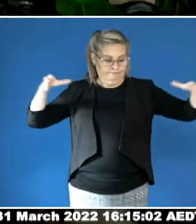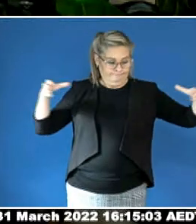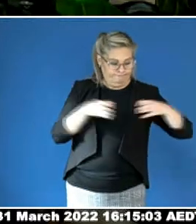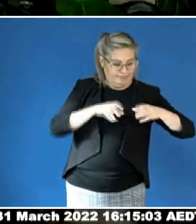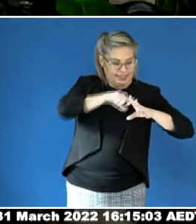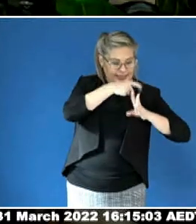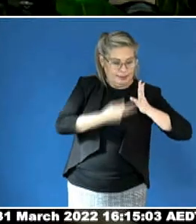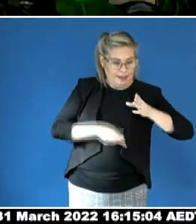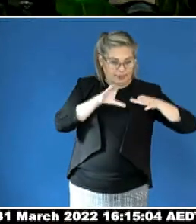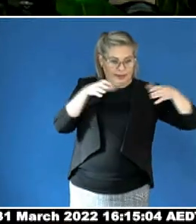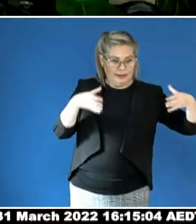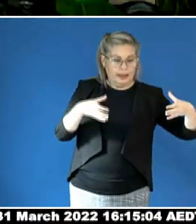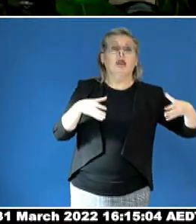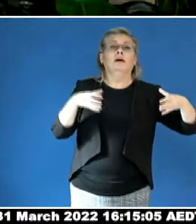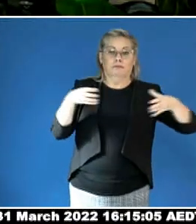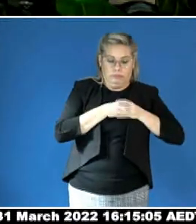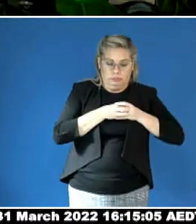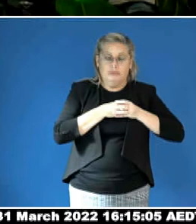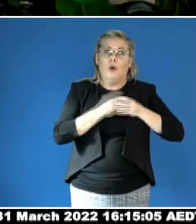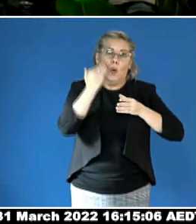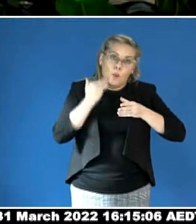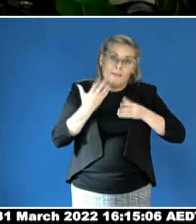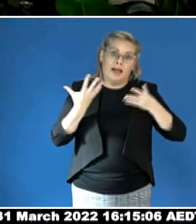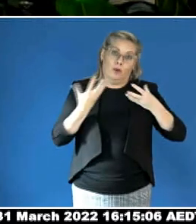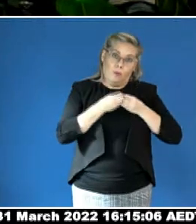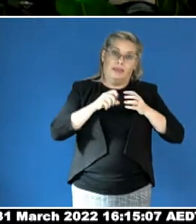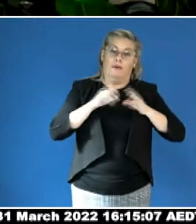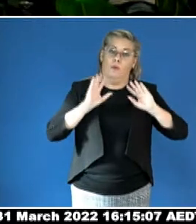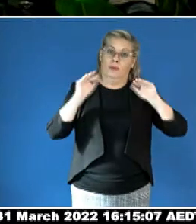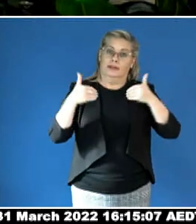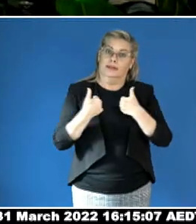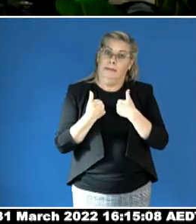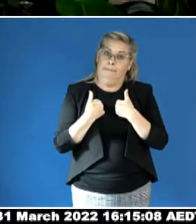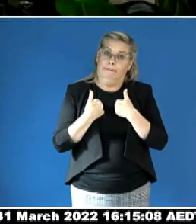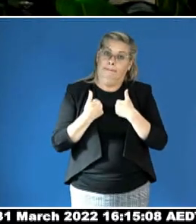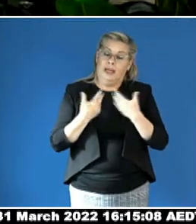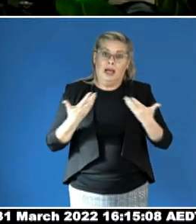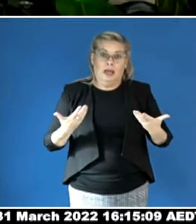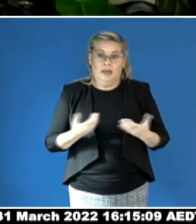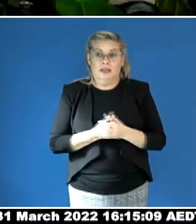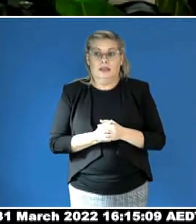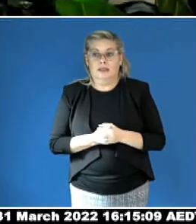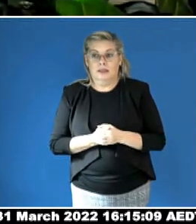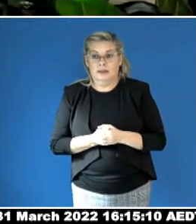to talk to about this particular inquiry. Do you want to speak to those recommendations now?